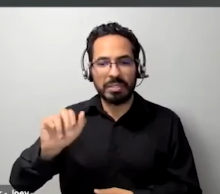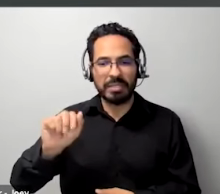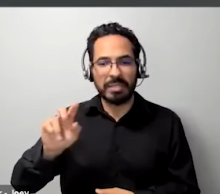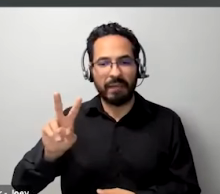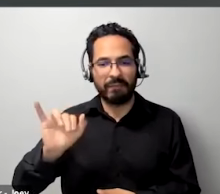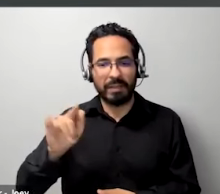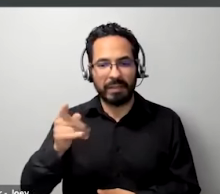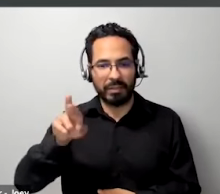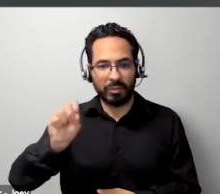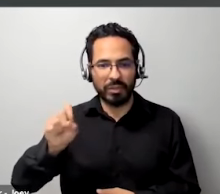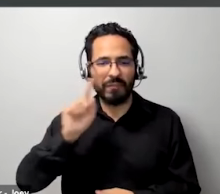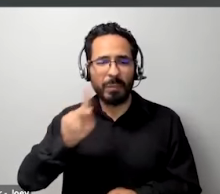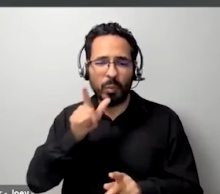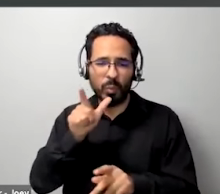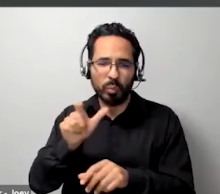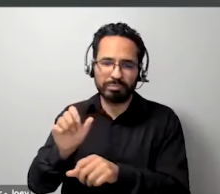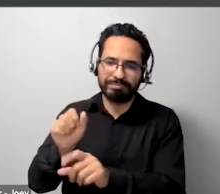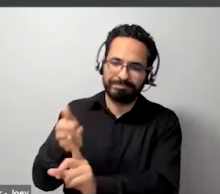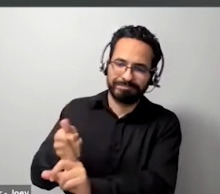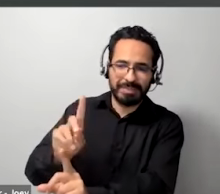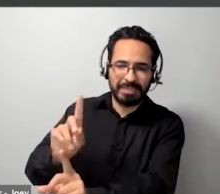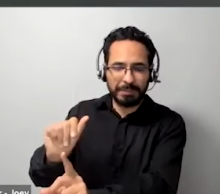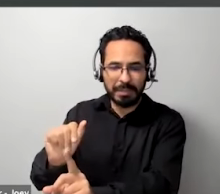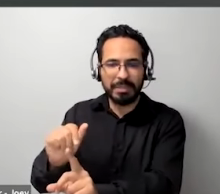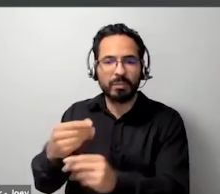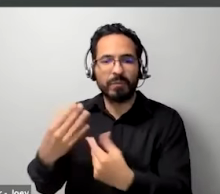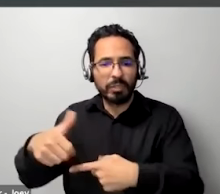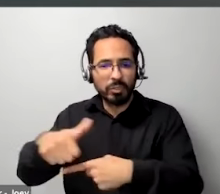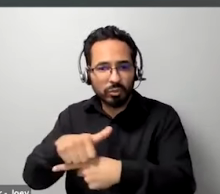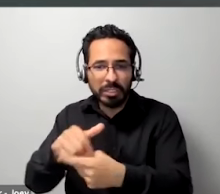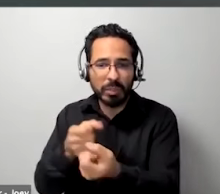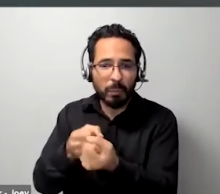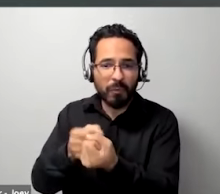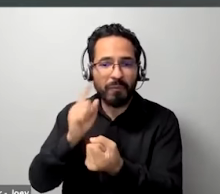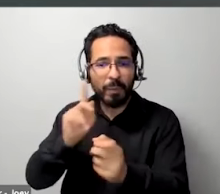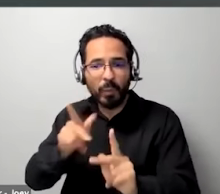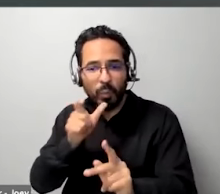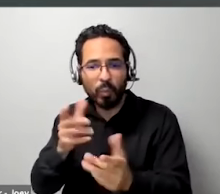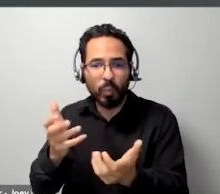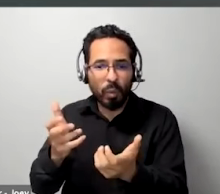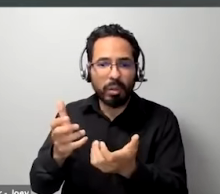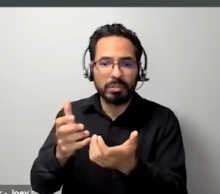And we provide training opportunities and support for individuals who want to skill up,